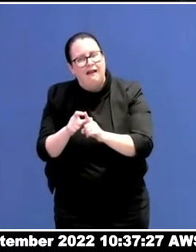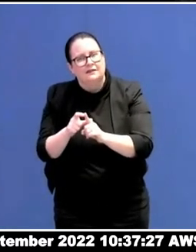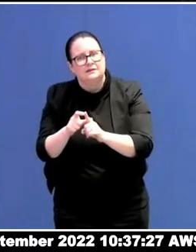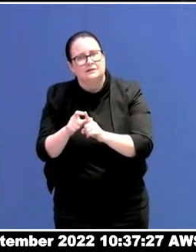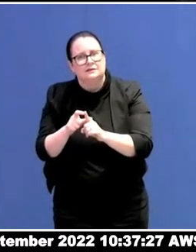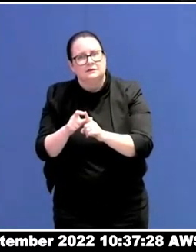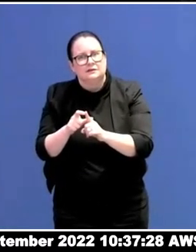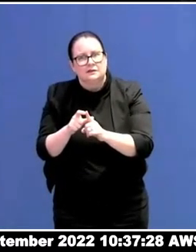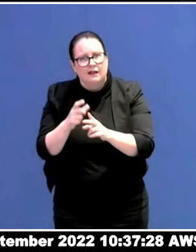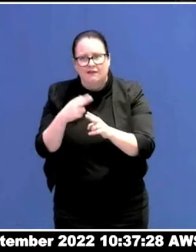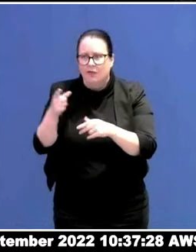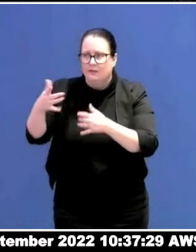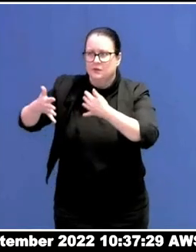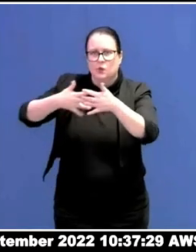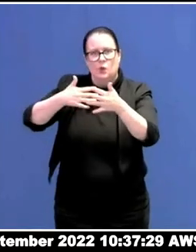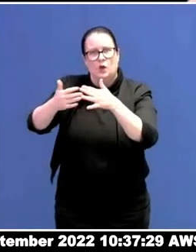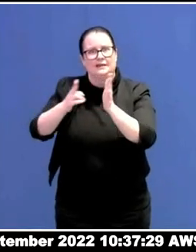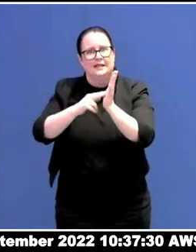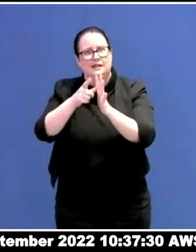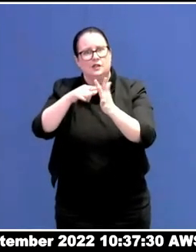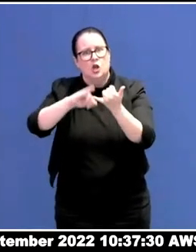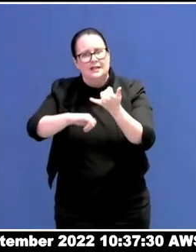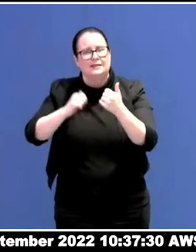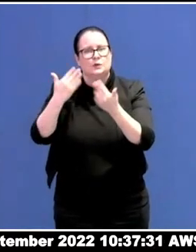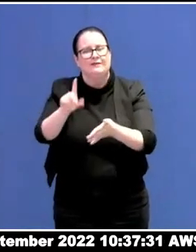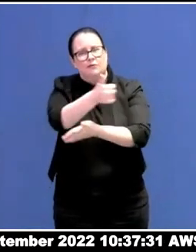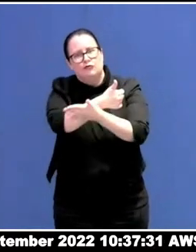that to be organised to be something that is consistently in place.